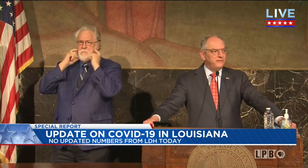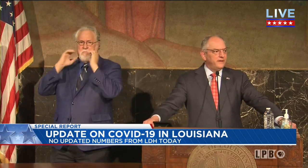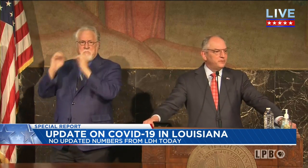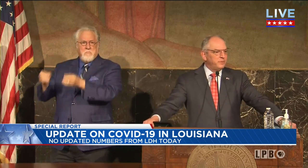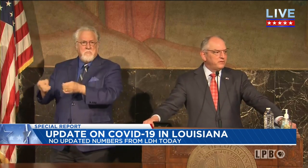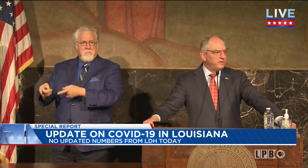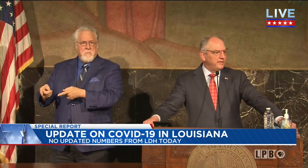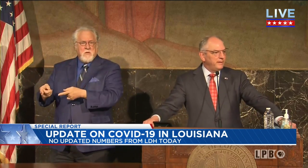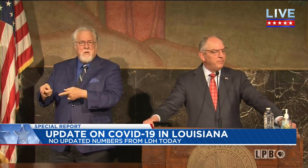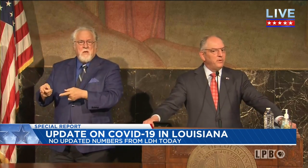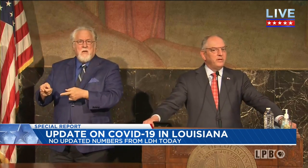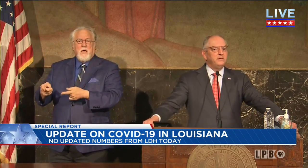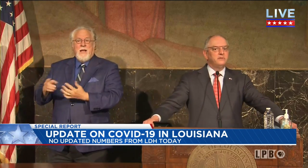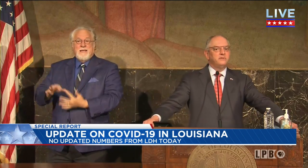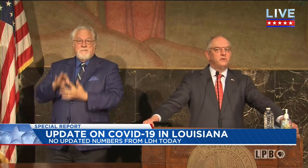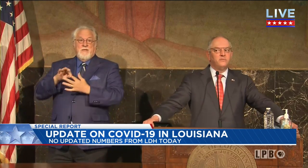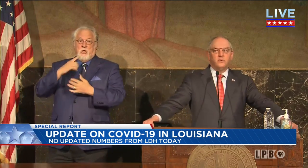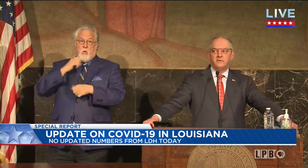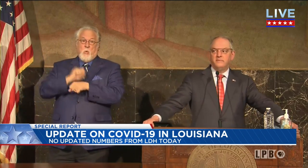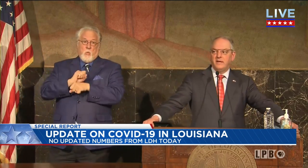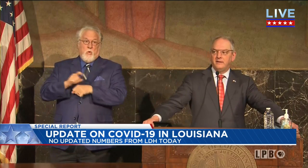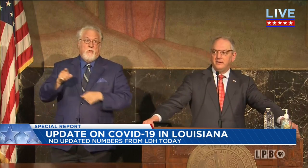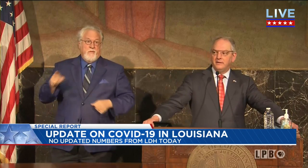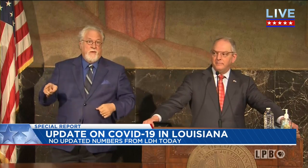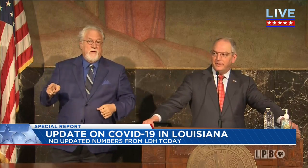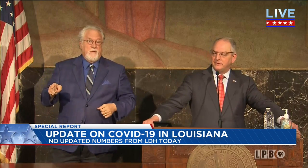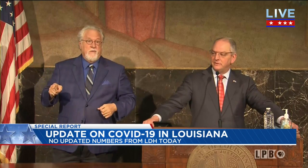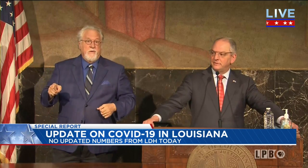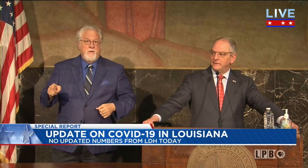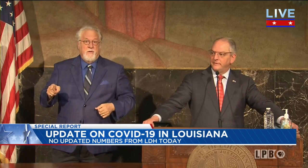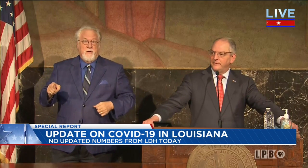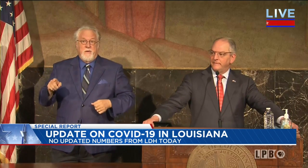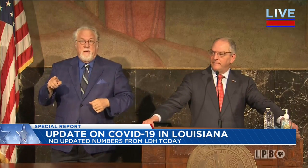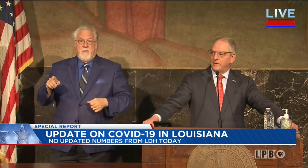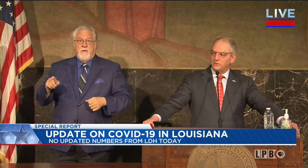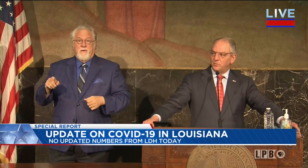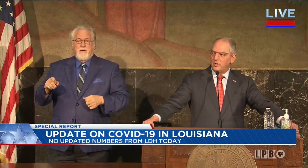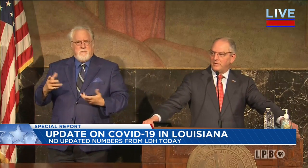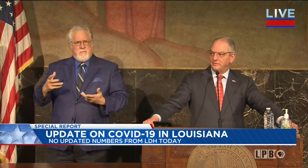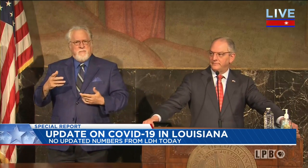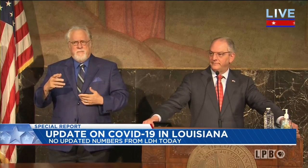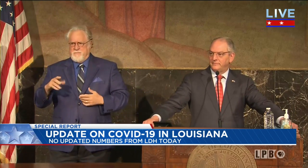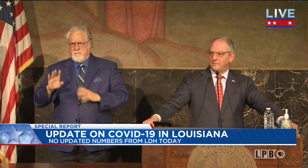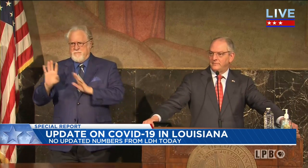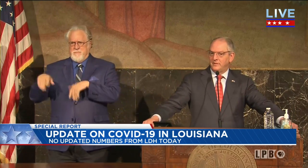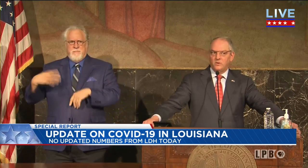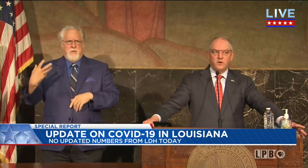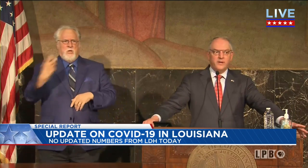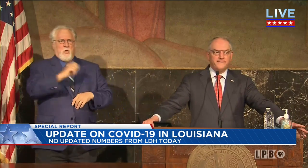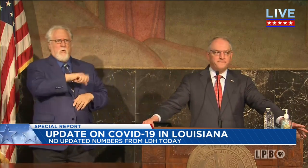IF YOU GET TO A PLACE, AND YOU HAVE TOO MANY PEOPLE IN TOO